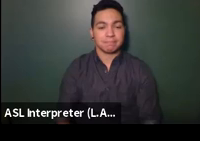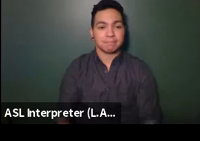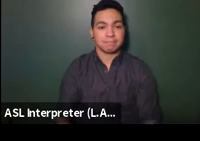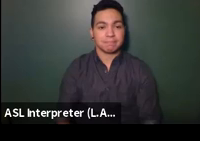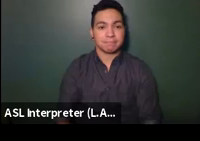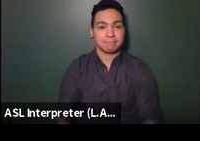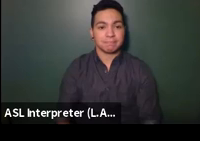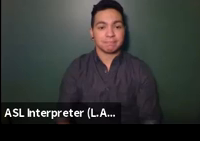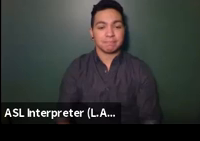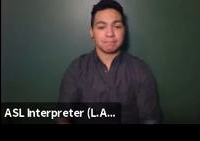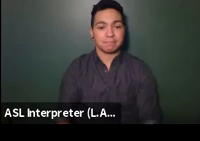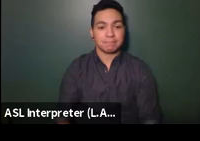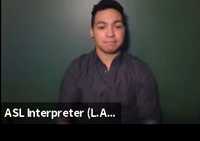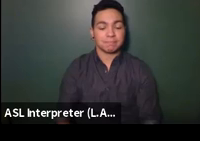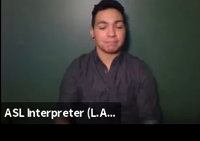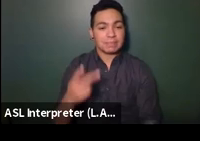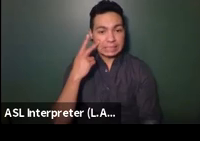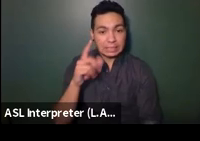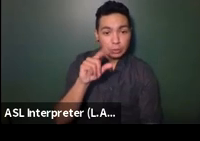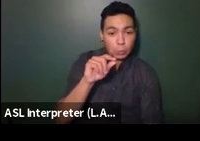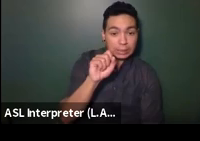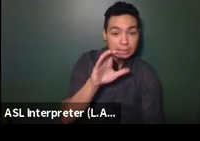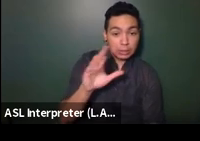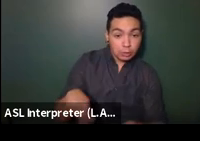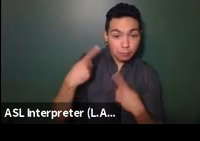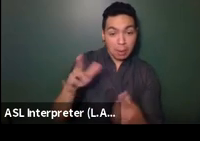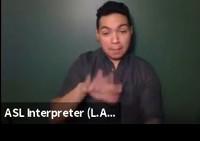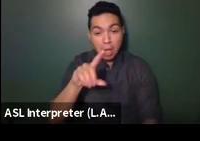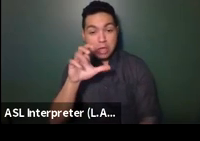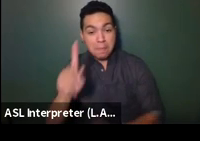ESD 113 - Andrew Hickman: Somewhere. We're 20 seconds in. We have about 100 people have responded so far.